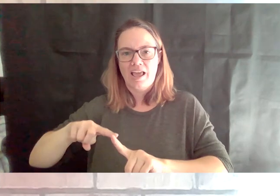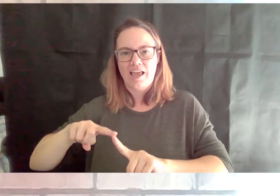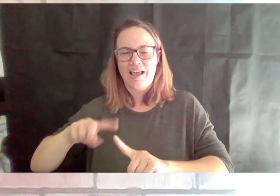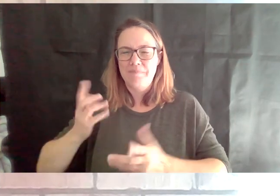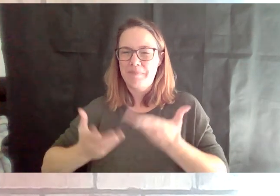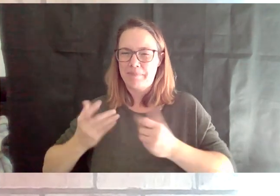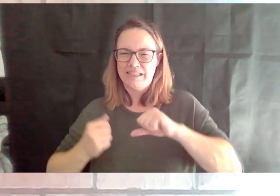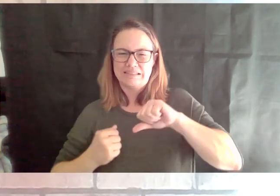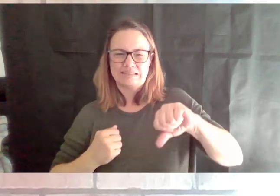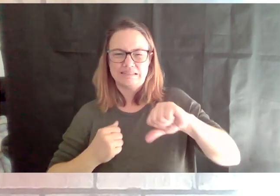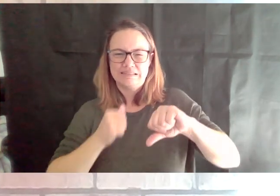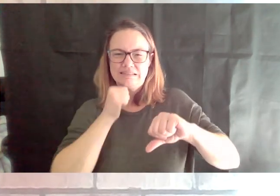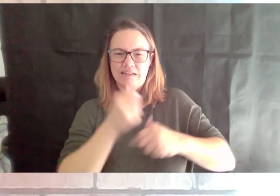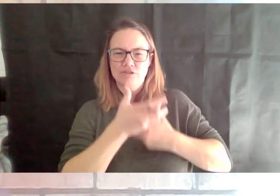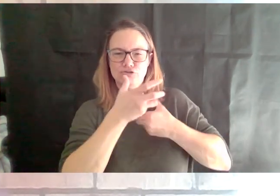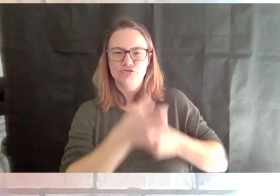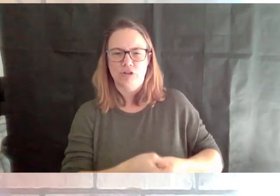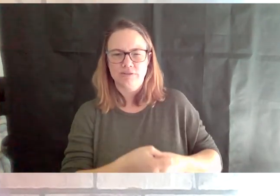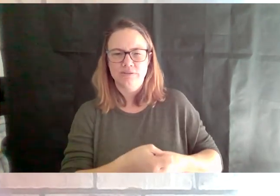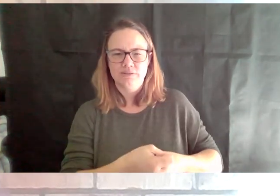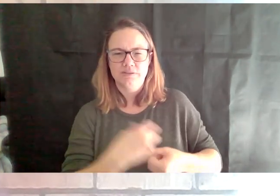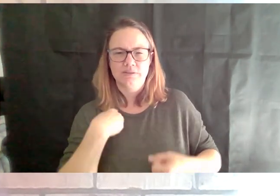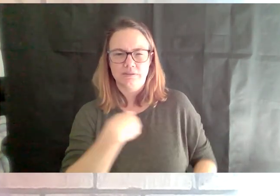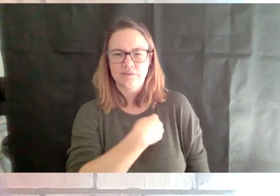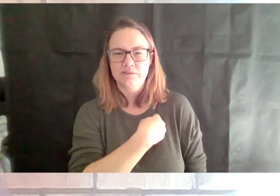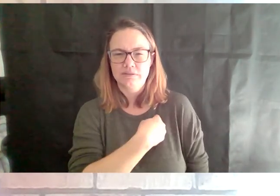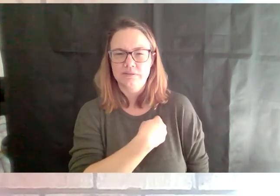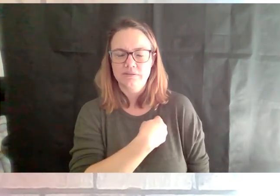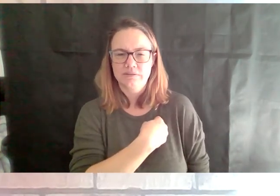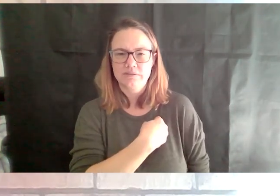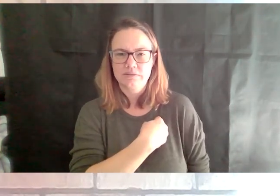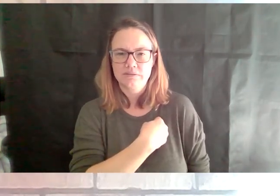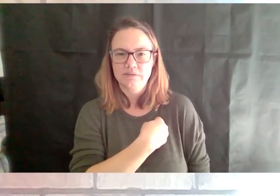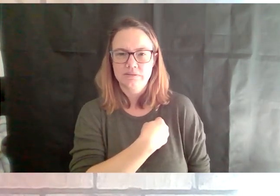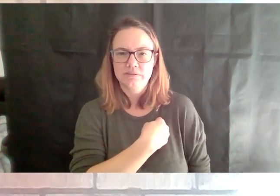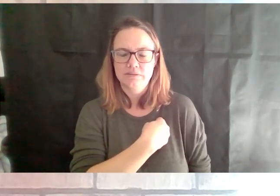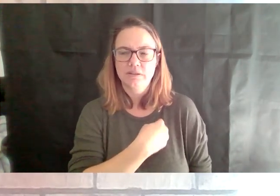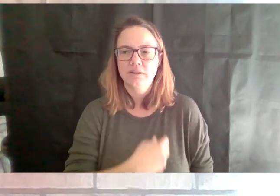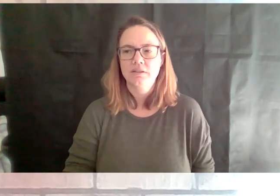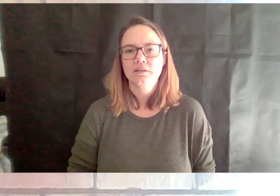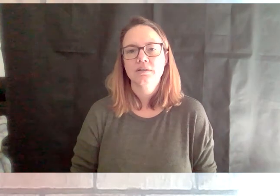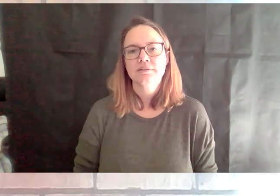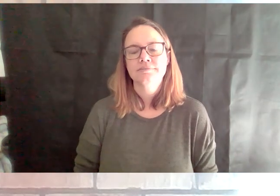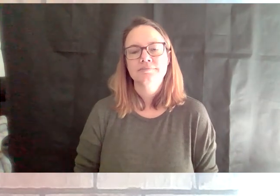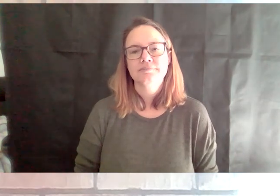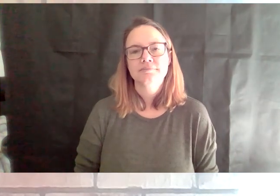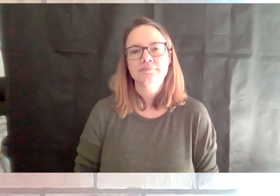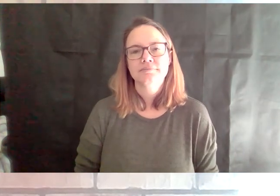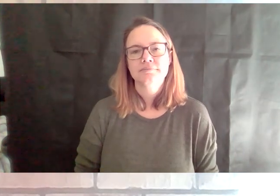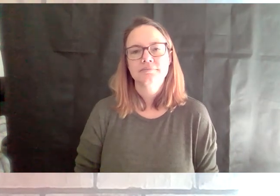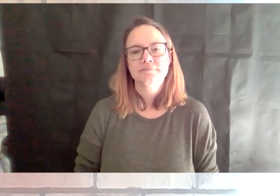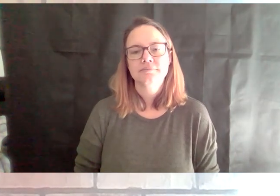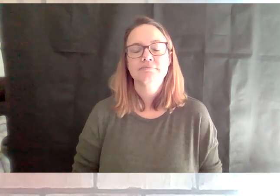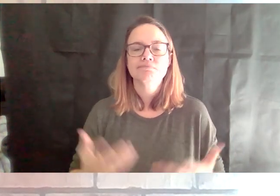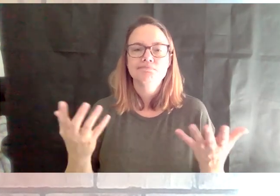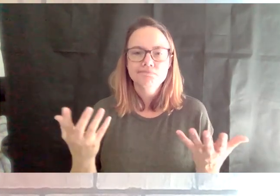of less trust with the consumer, and it's a couple reasons.